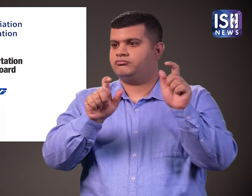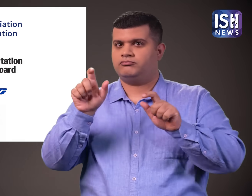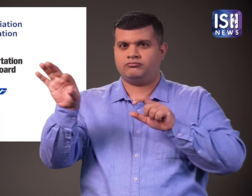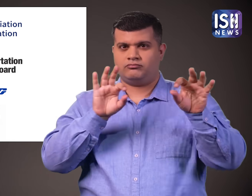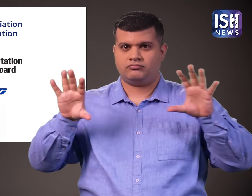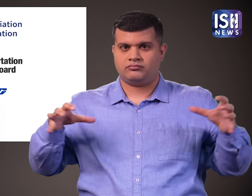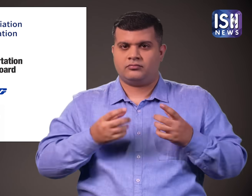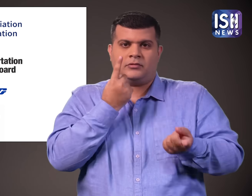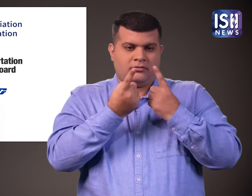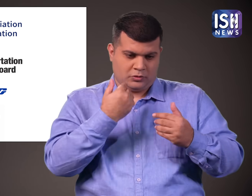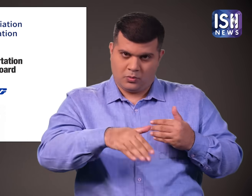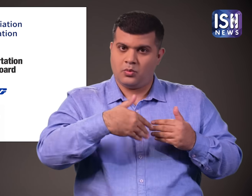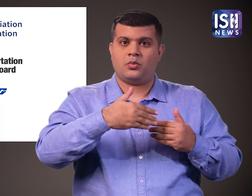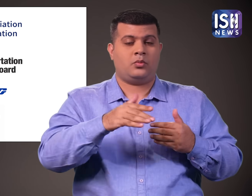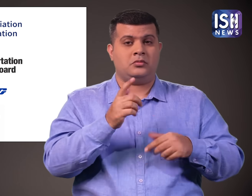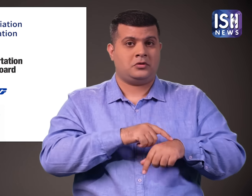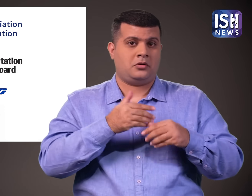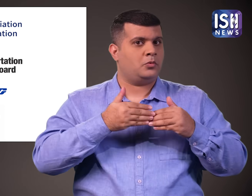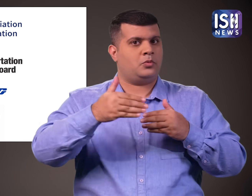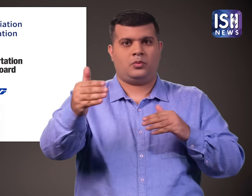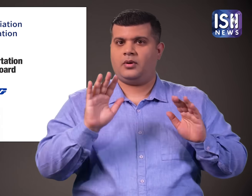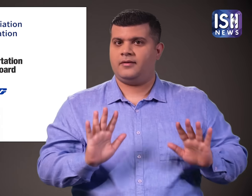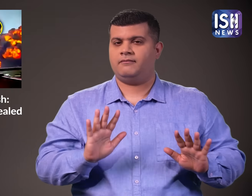A full investigative report is expected in the coming months.